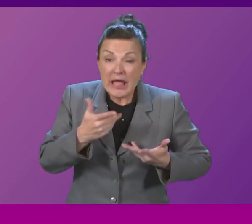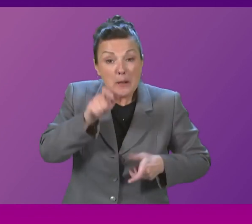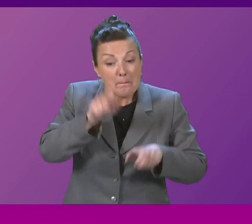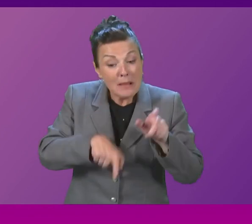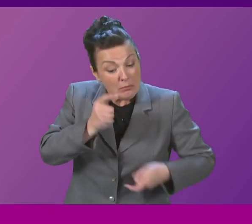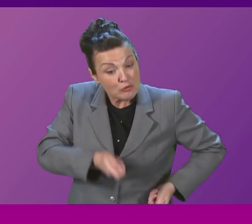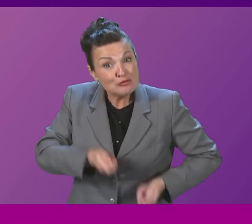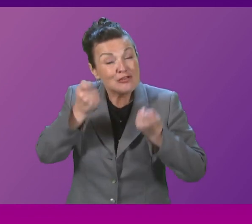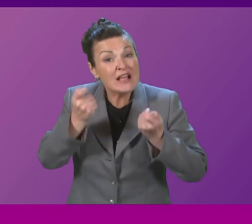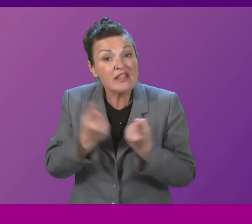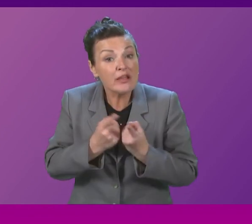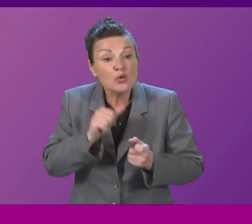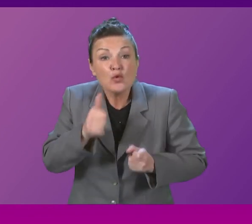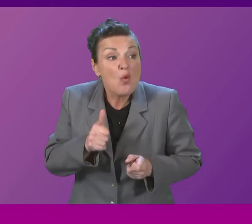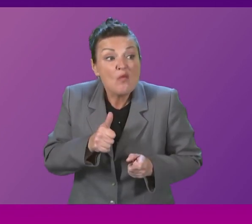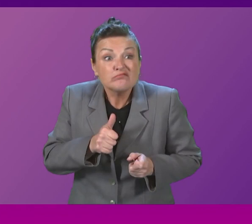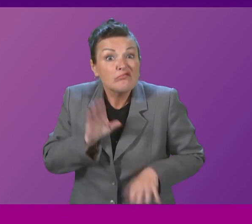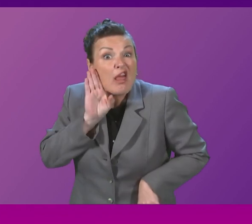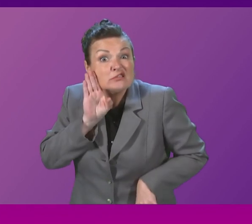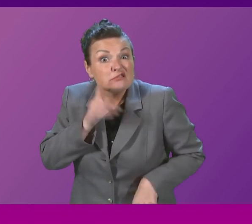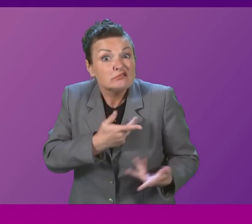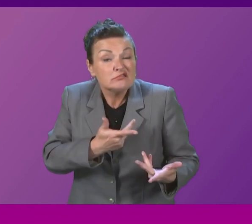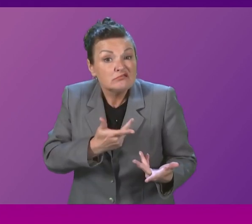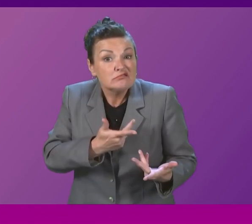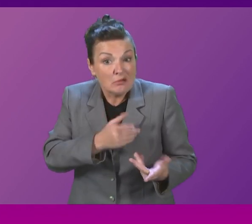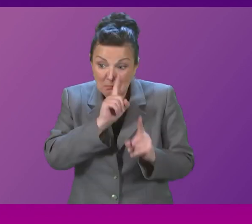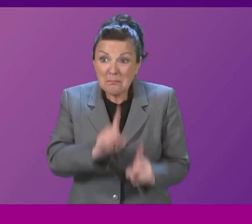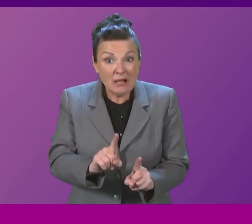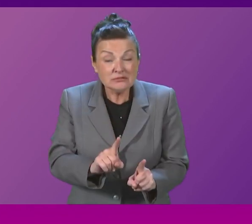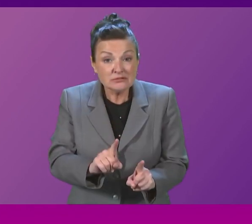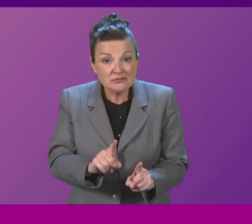seriously and that there is no attempt to cover up, but the reality is that I continue